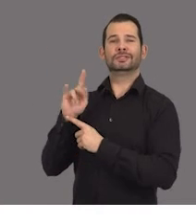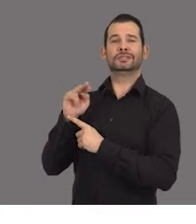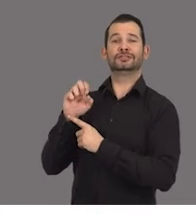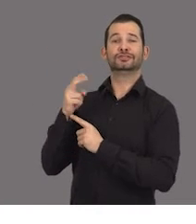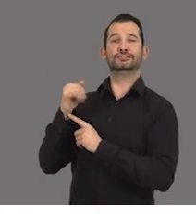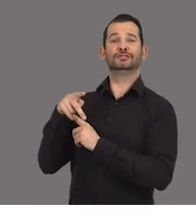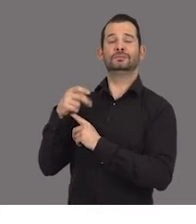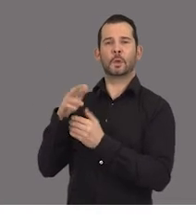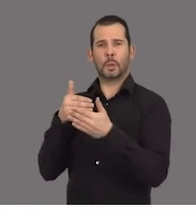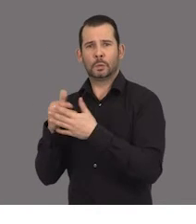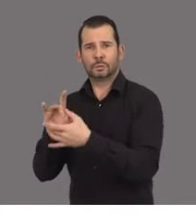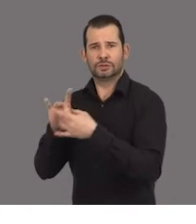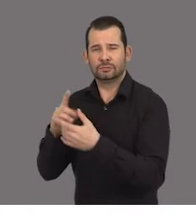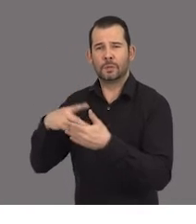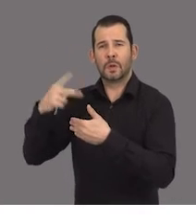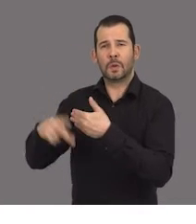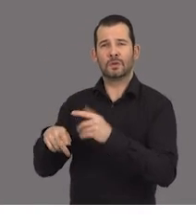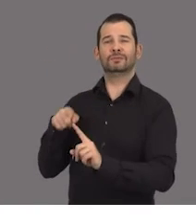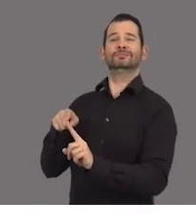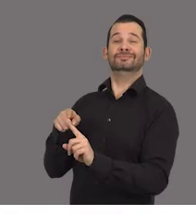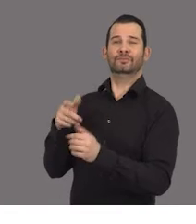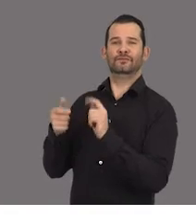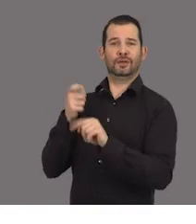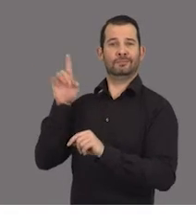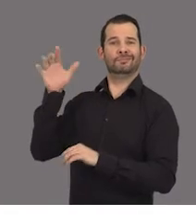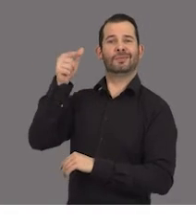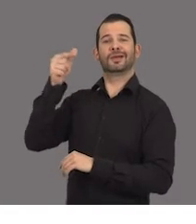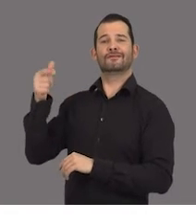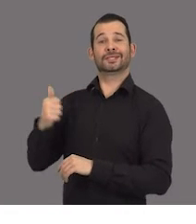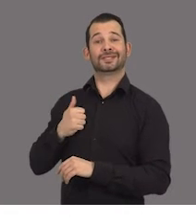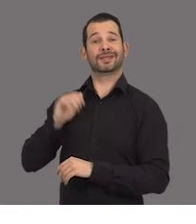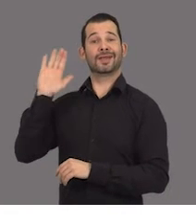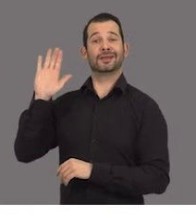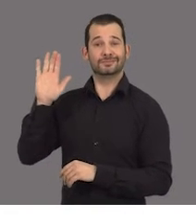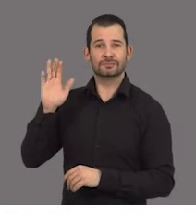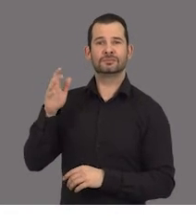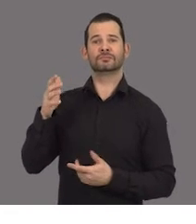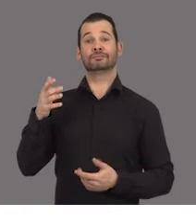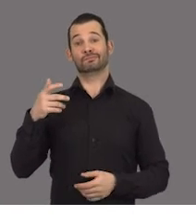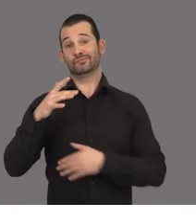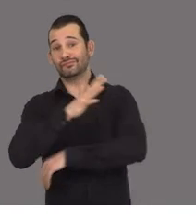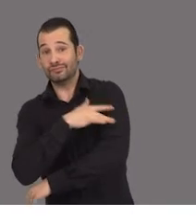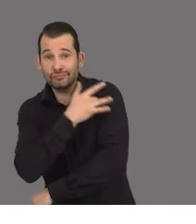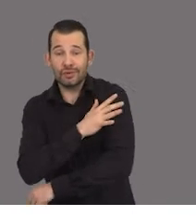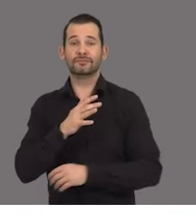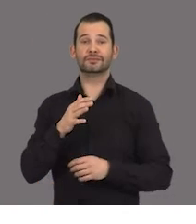or close relationship program from the governments of Canada, a province, a